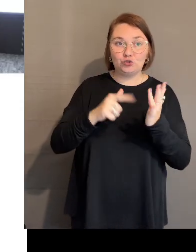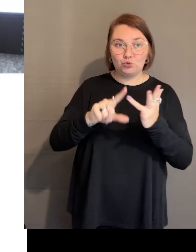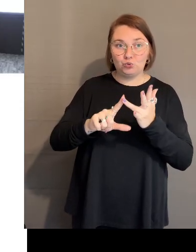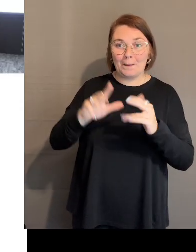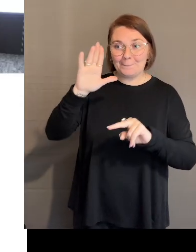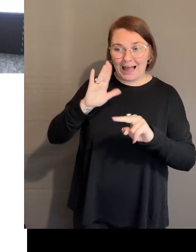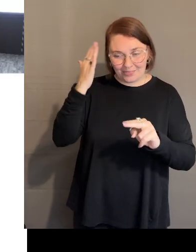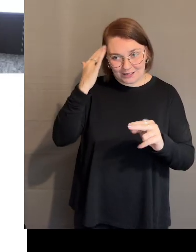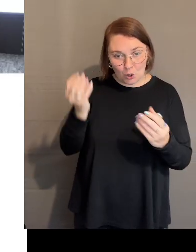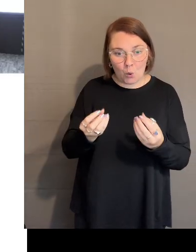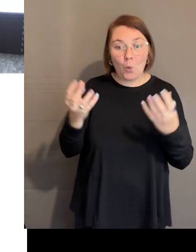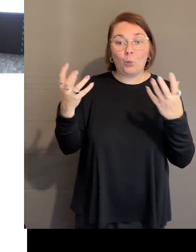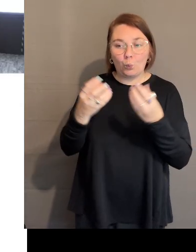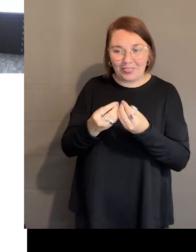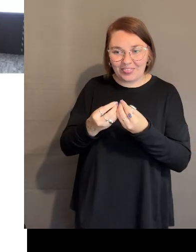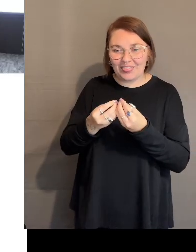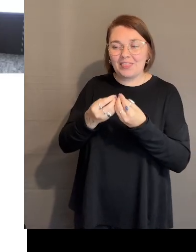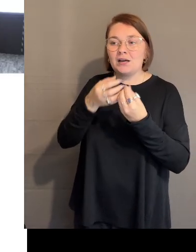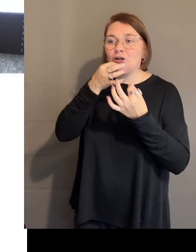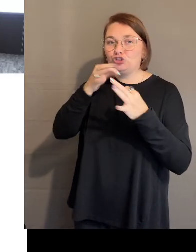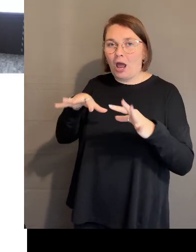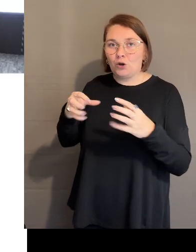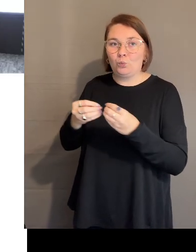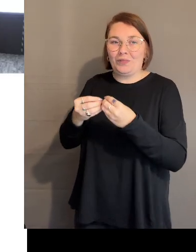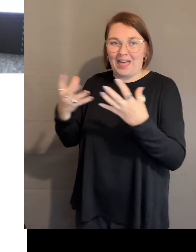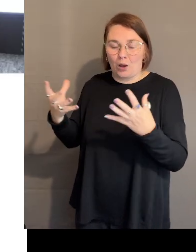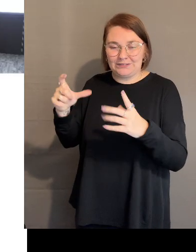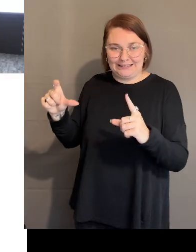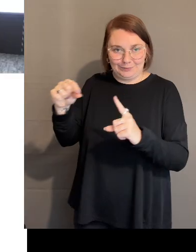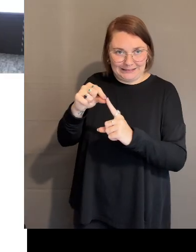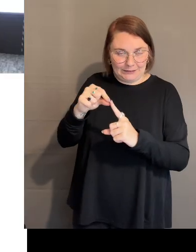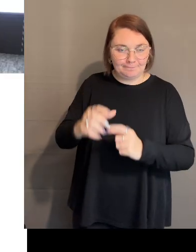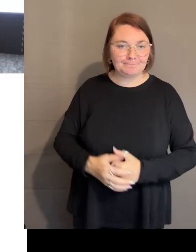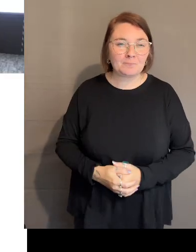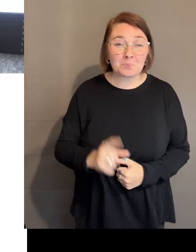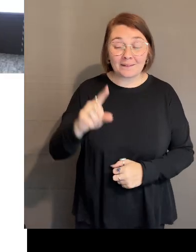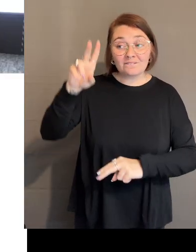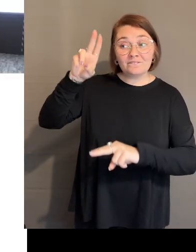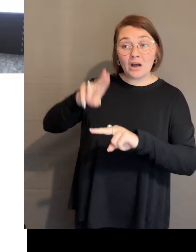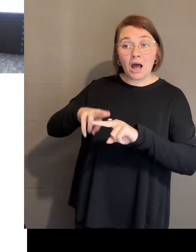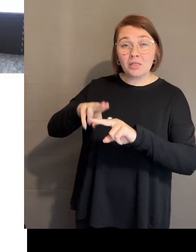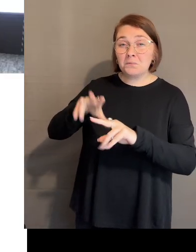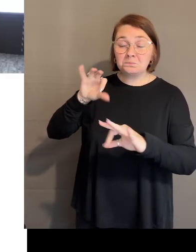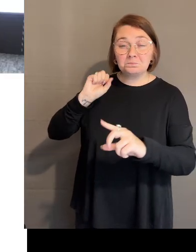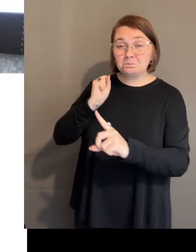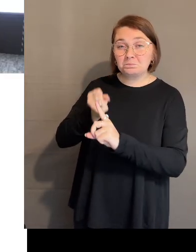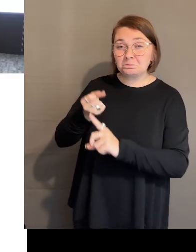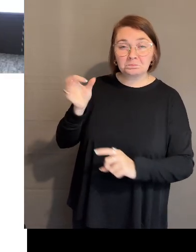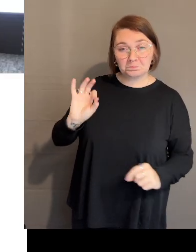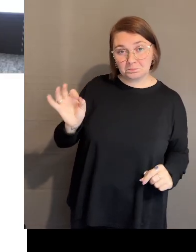Compared to mothers without… with a child without CP. But fathers are not affected.